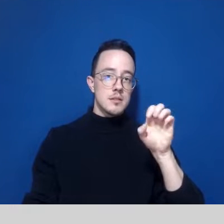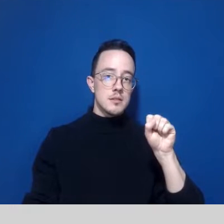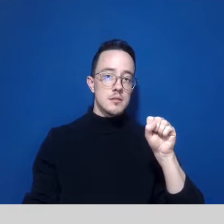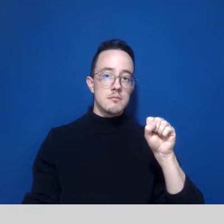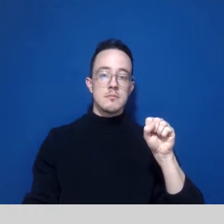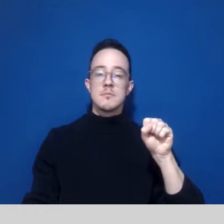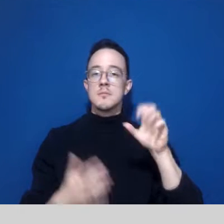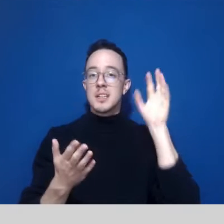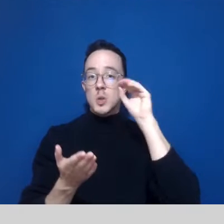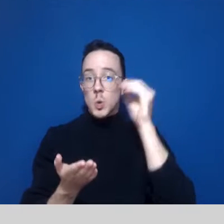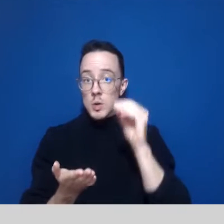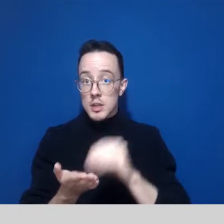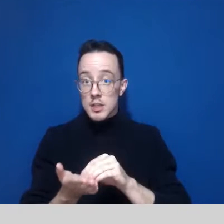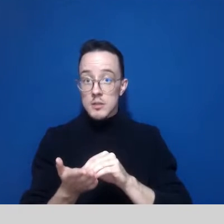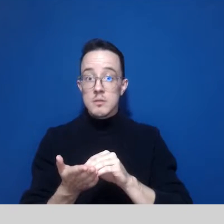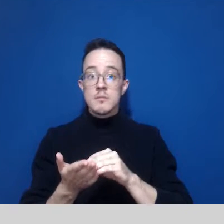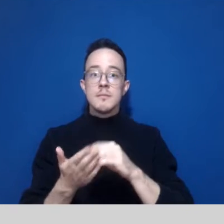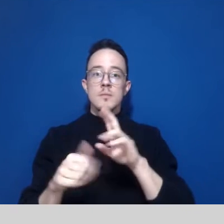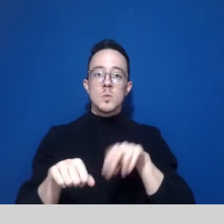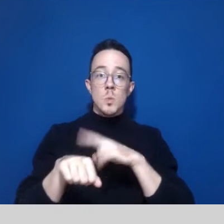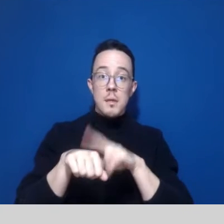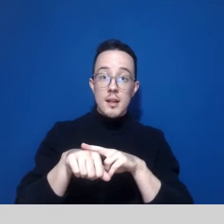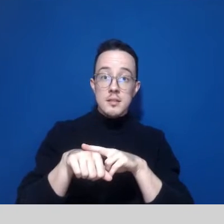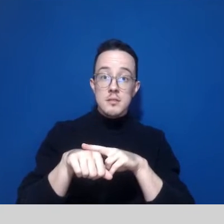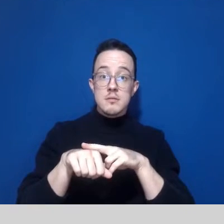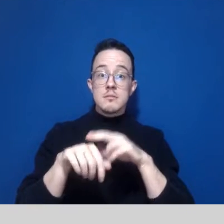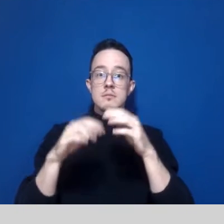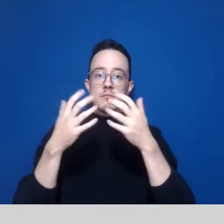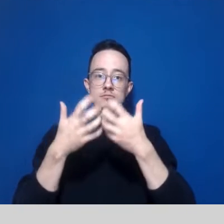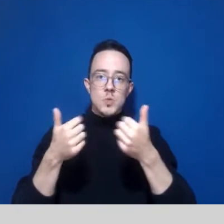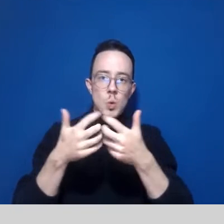about encoding, normalizing, case folding, sorting regular expressions,